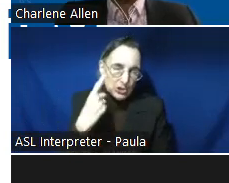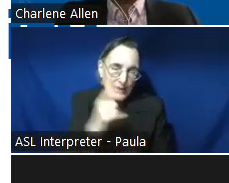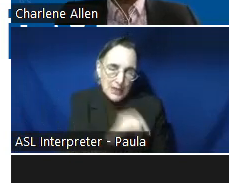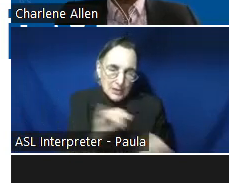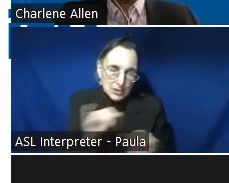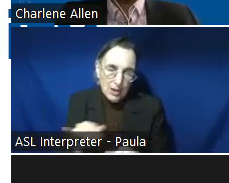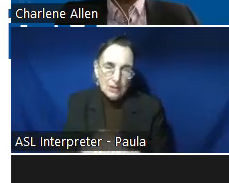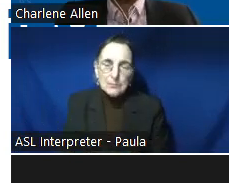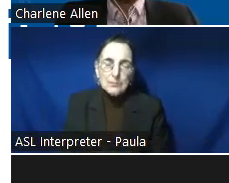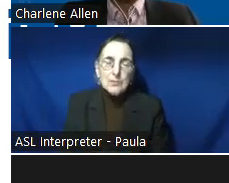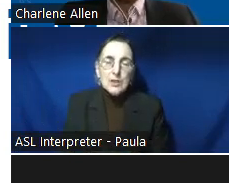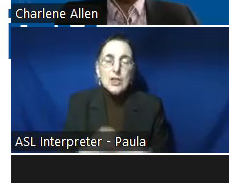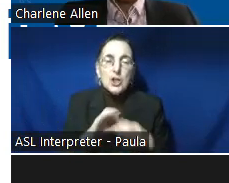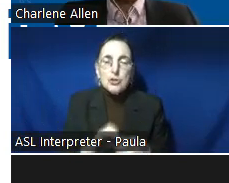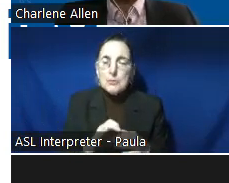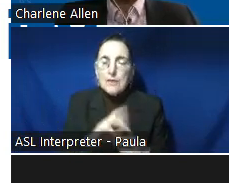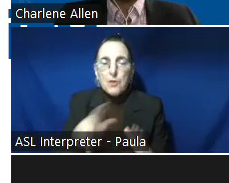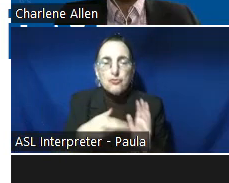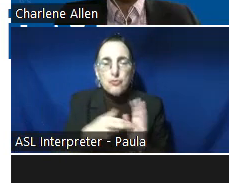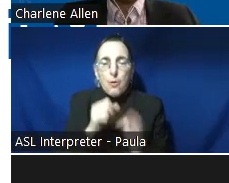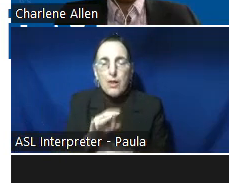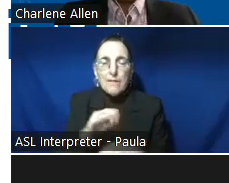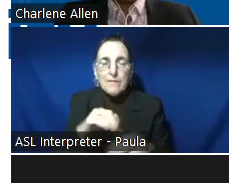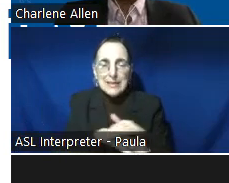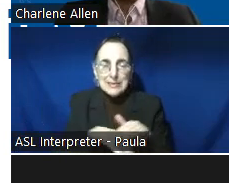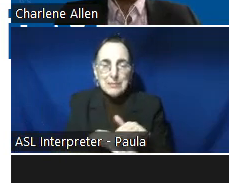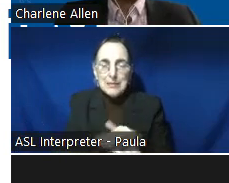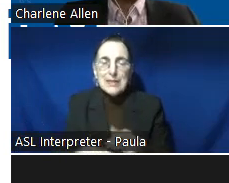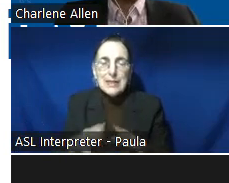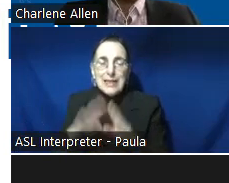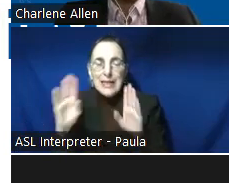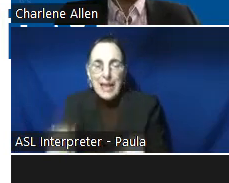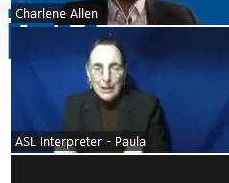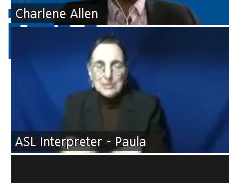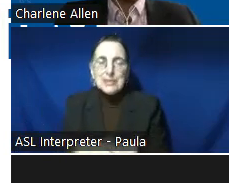In terms of the role of accessibility and housing stability, having accessible homes is important